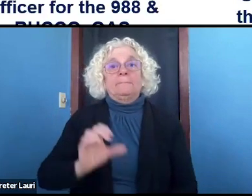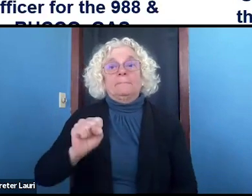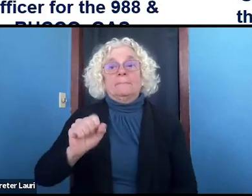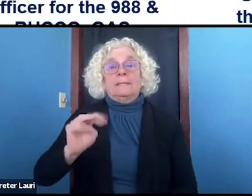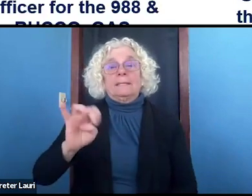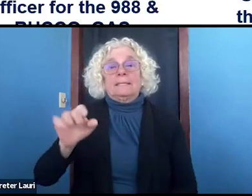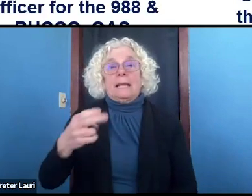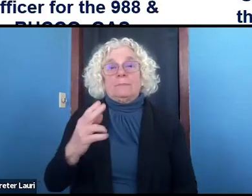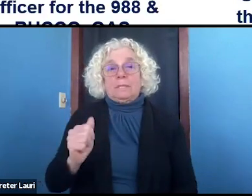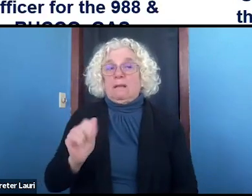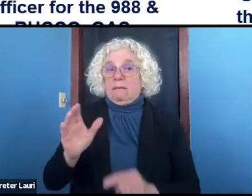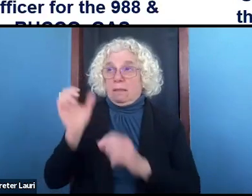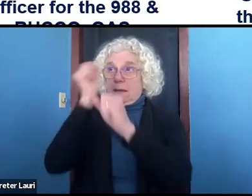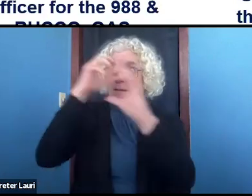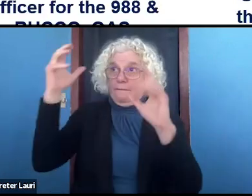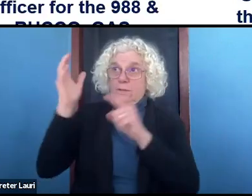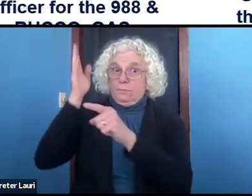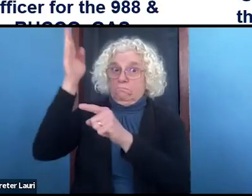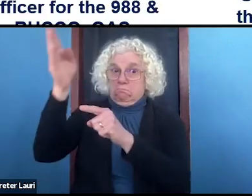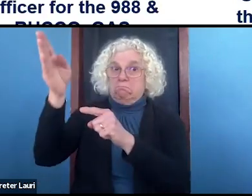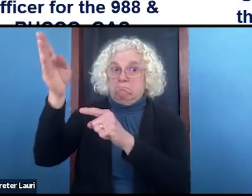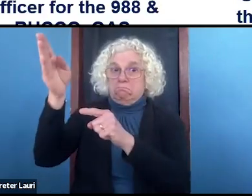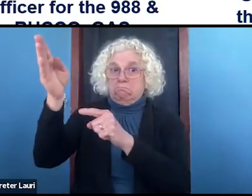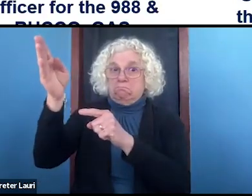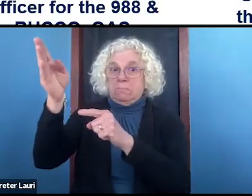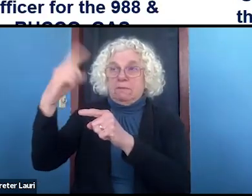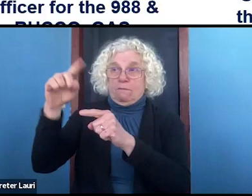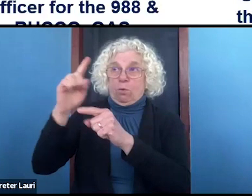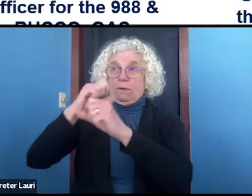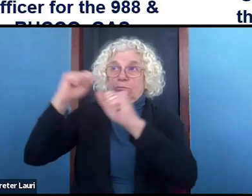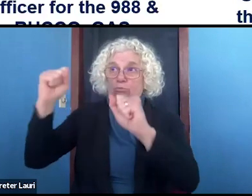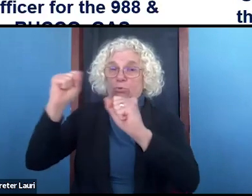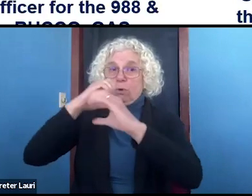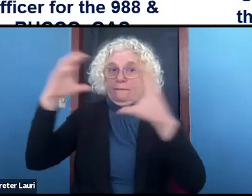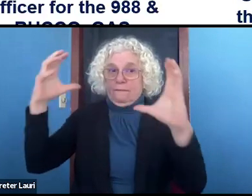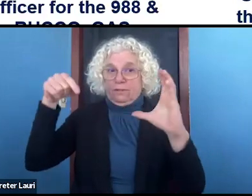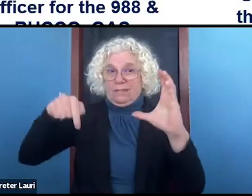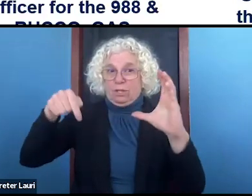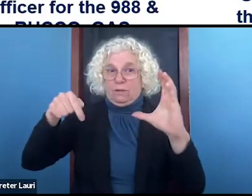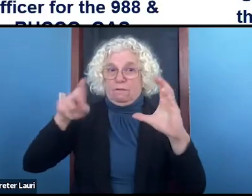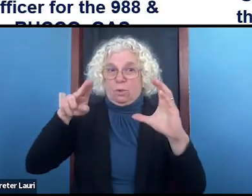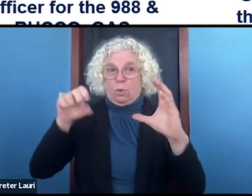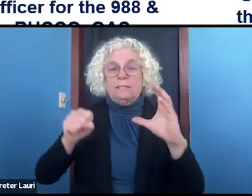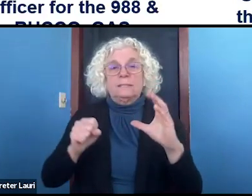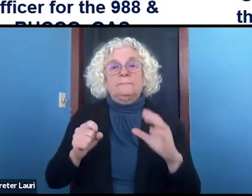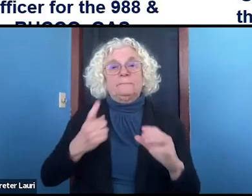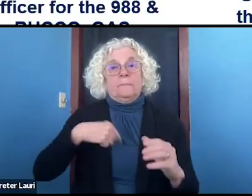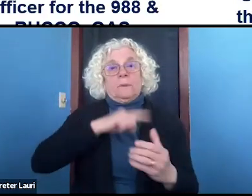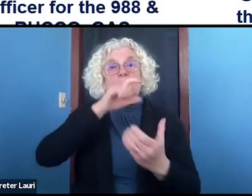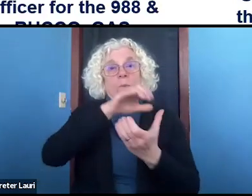for the future of behavioral health crisis care in our nation. It is built on a belief that everyone struggling